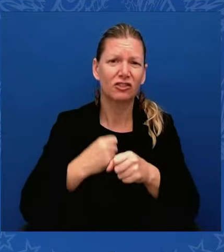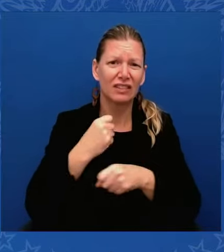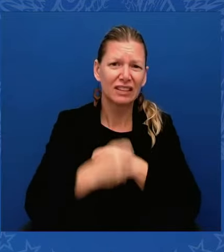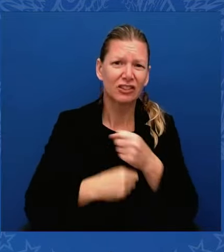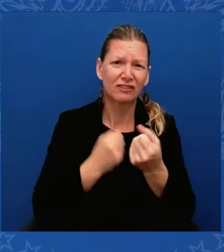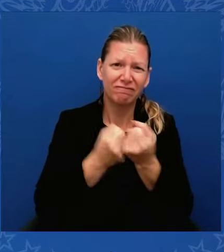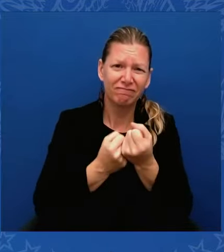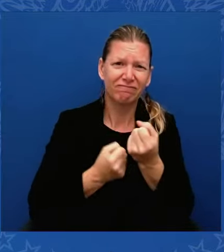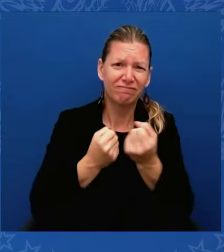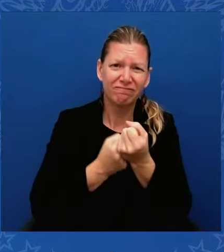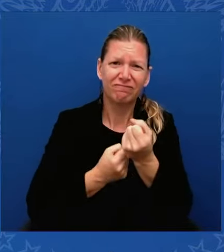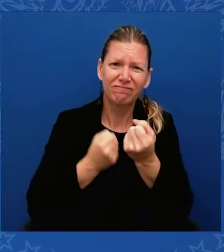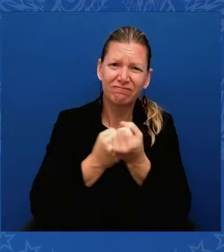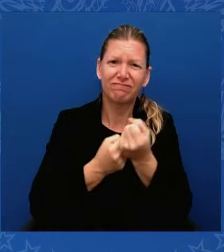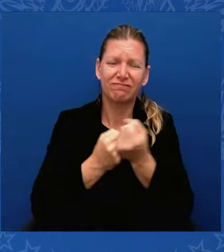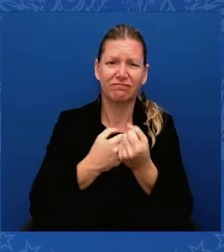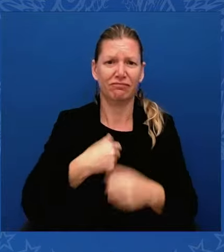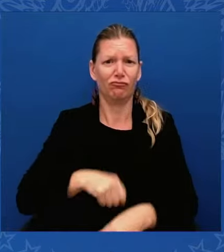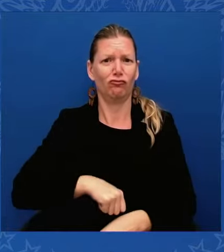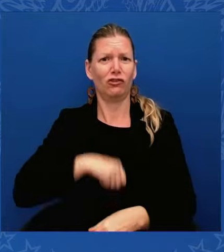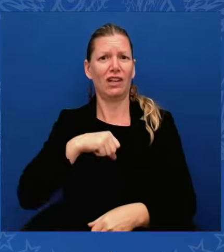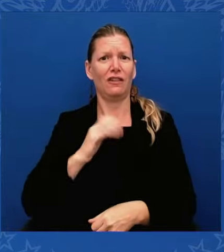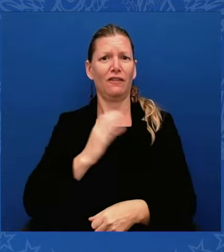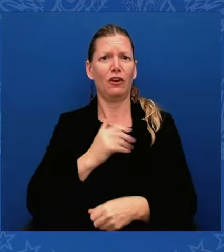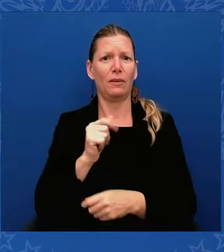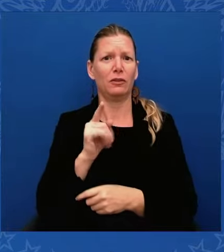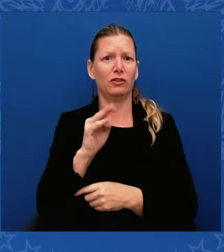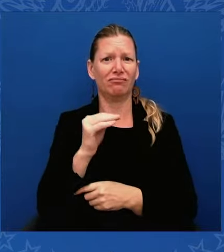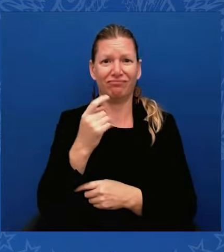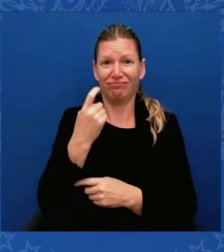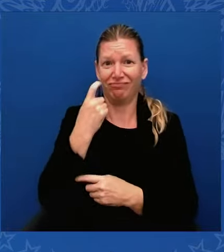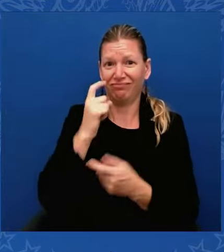in how federal government collects and reports federal data on race and ethnicity.